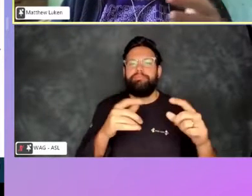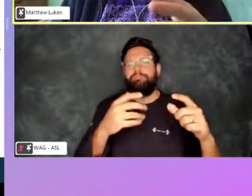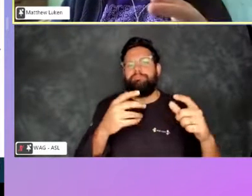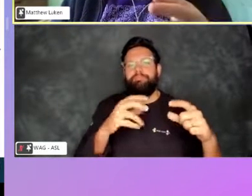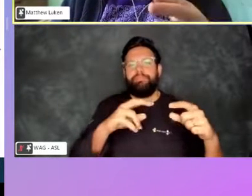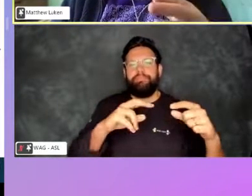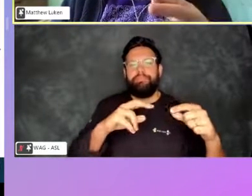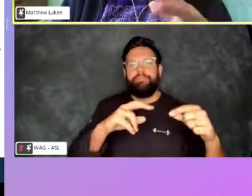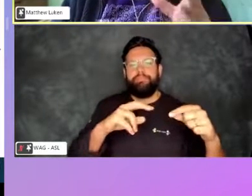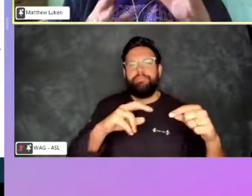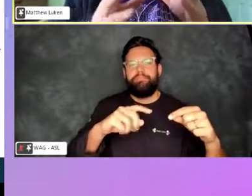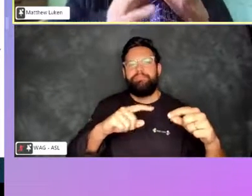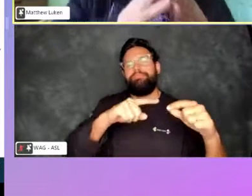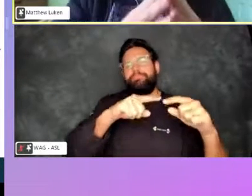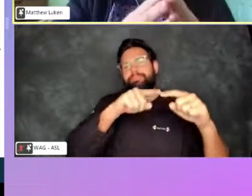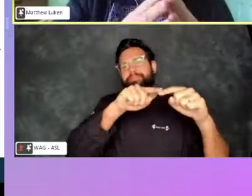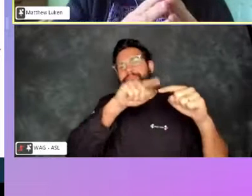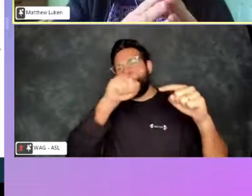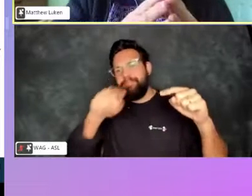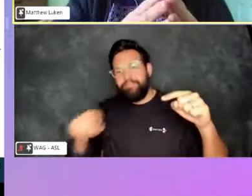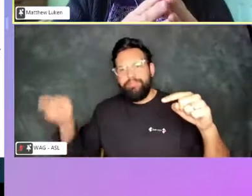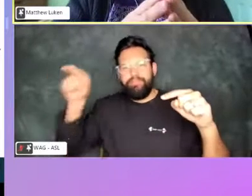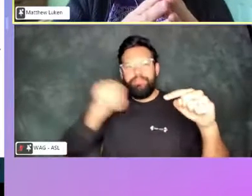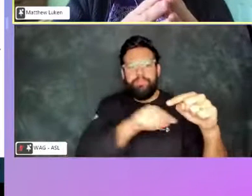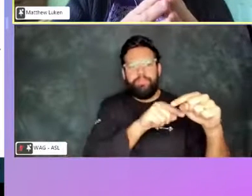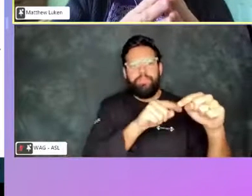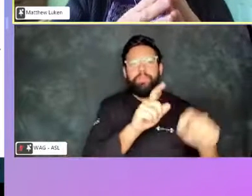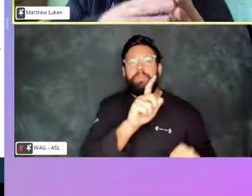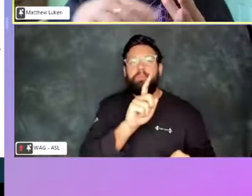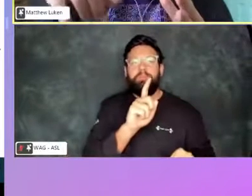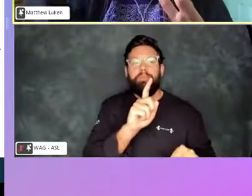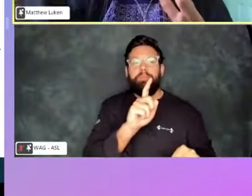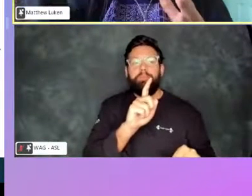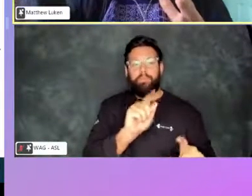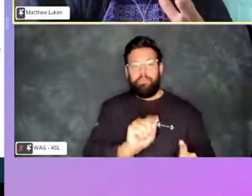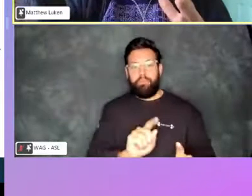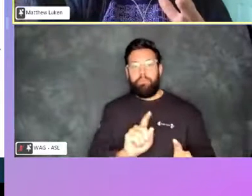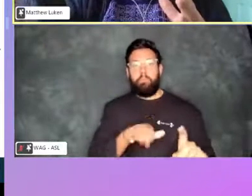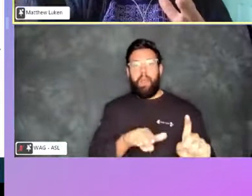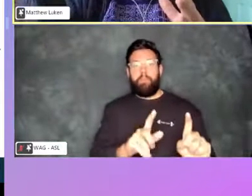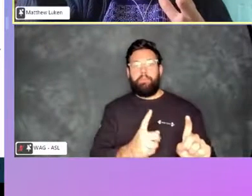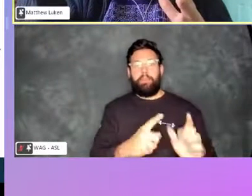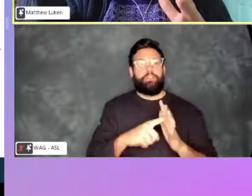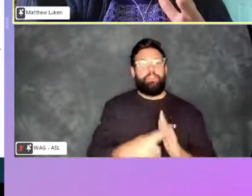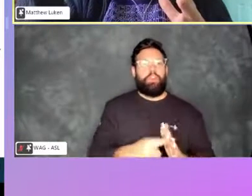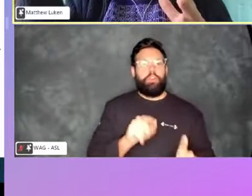complex drawing here of an infinity symbol, it starts in the lower left in the green